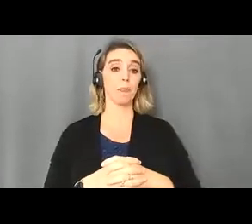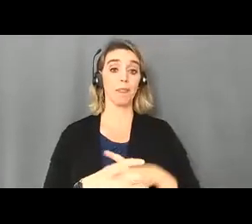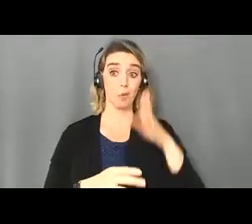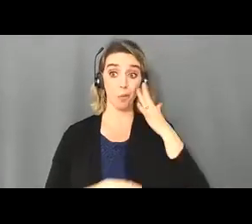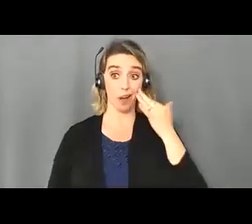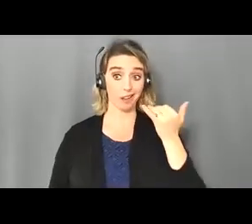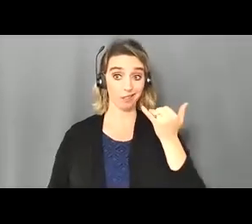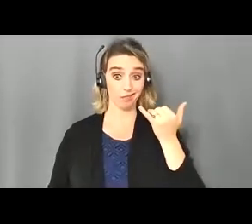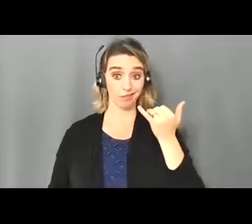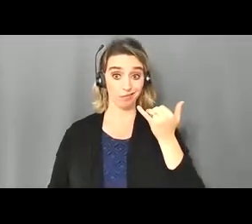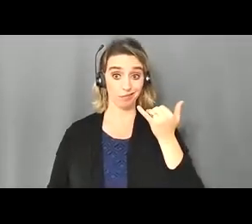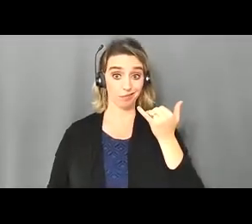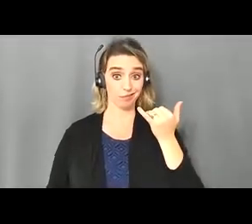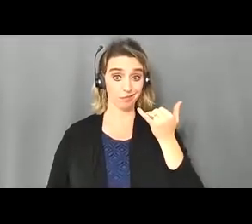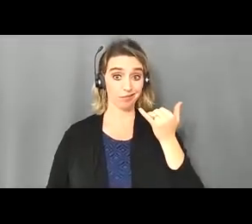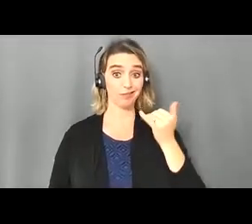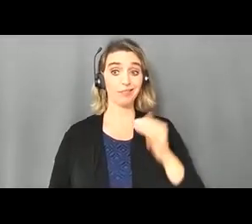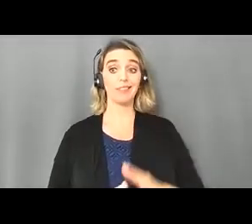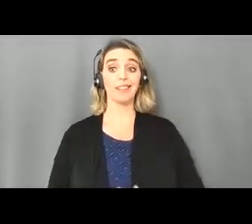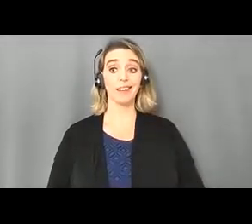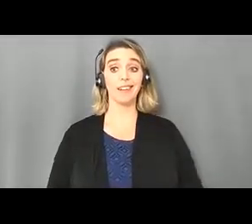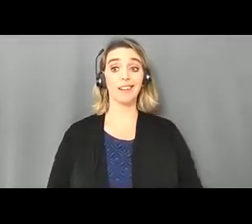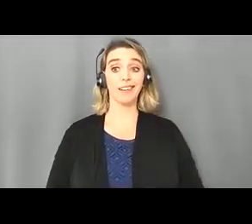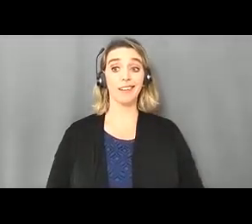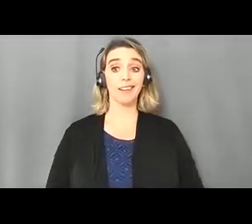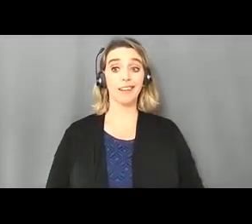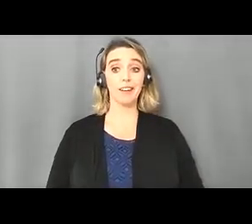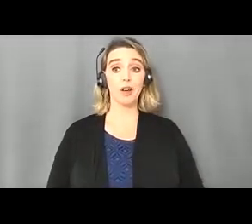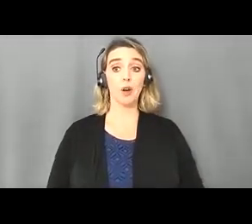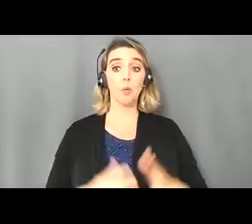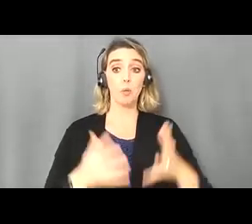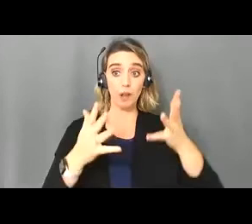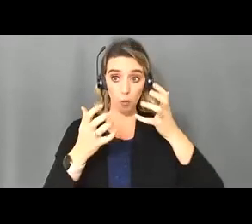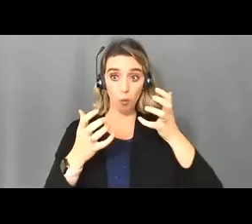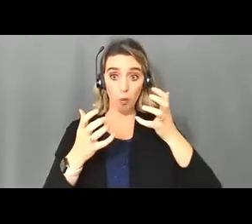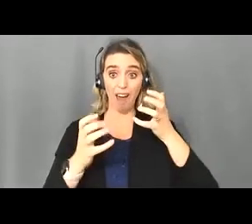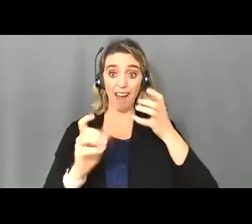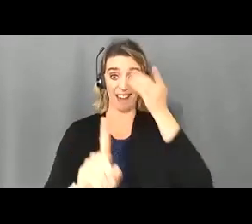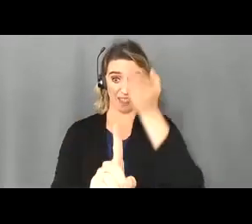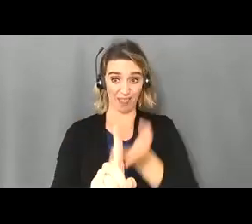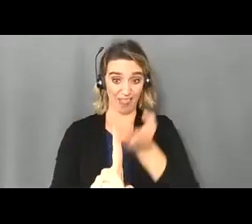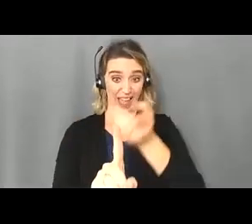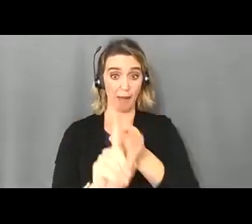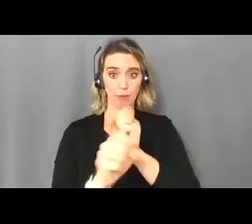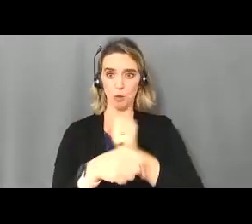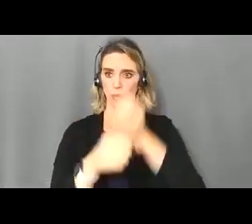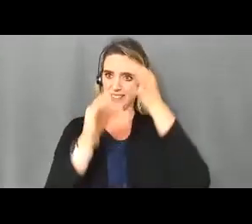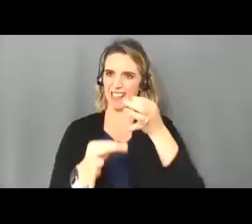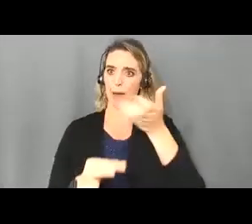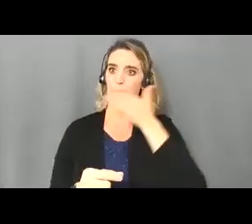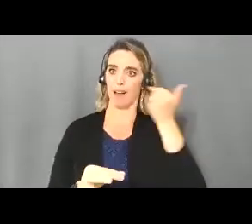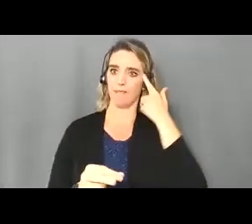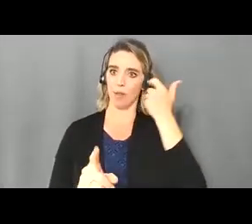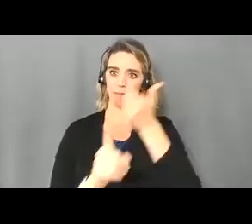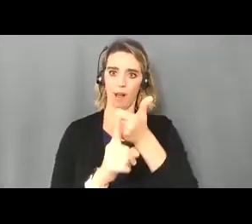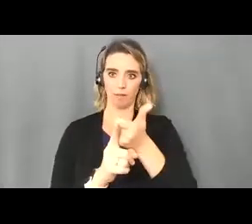because in order to get patients to a place where they can make the best decisions possible, you really need a deep understanding,